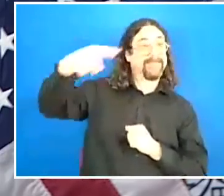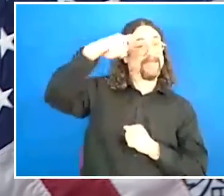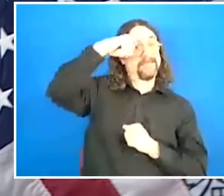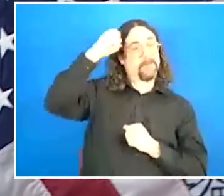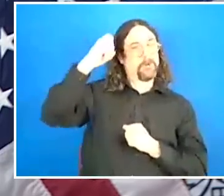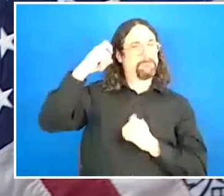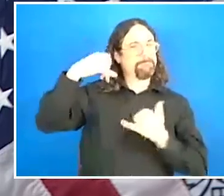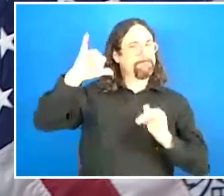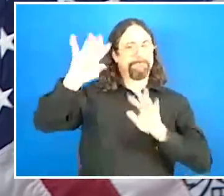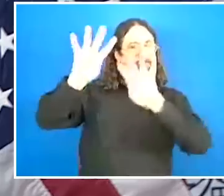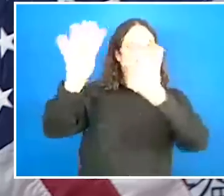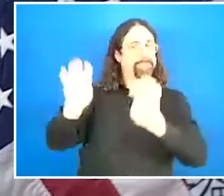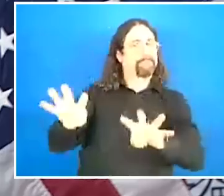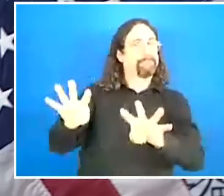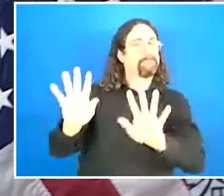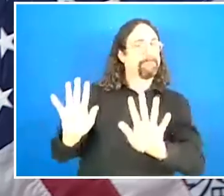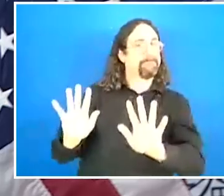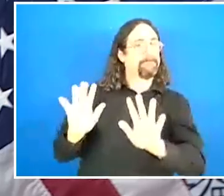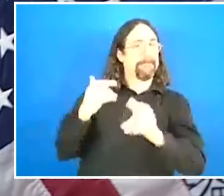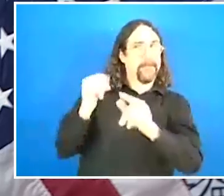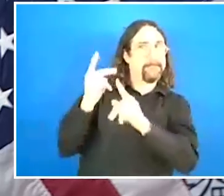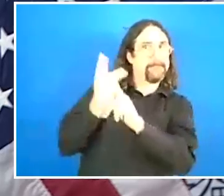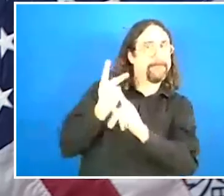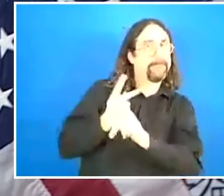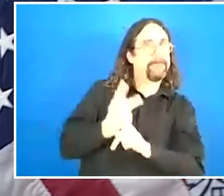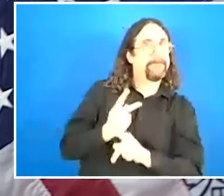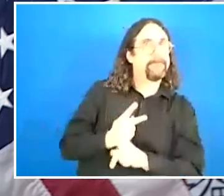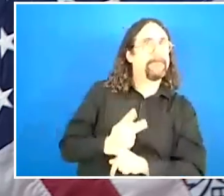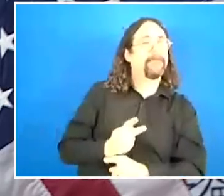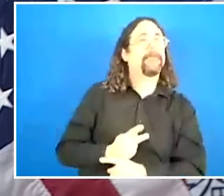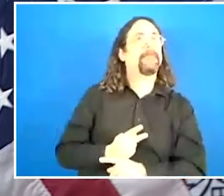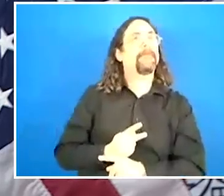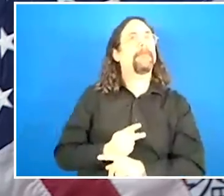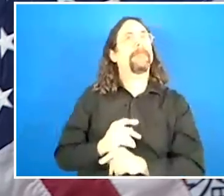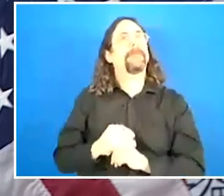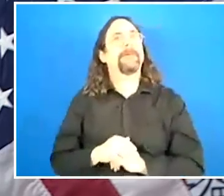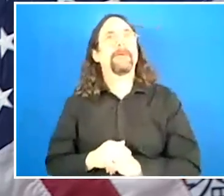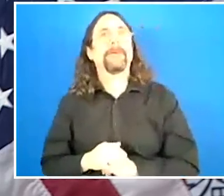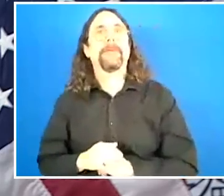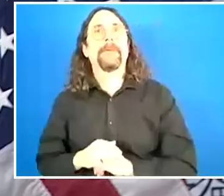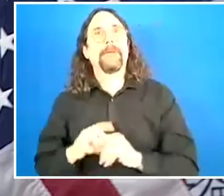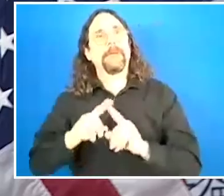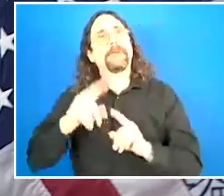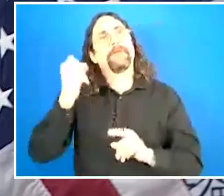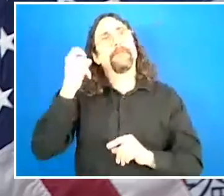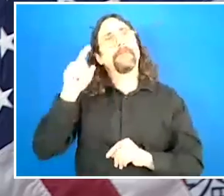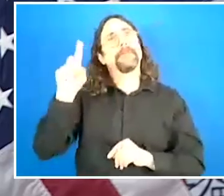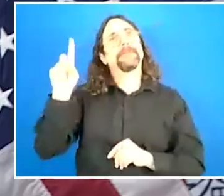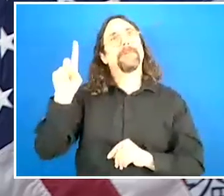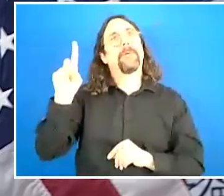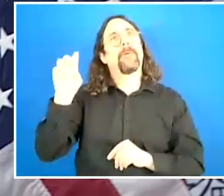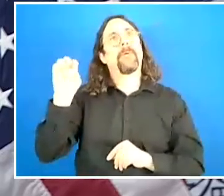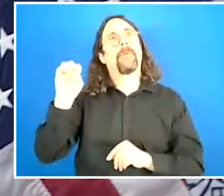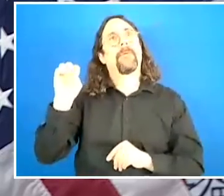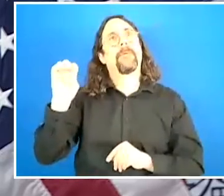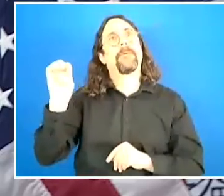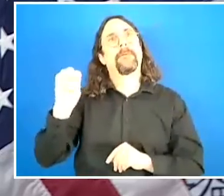THAT SUMMER AND THE ATMOSPHERE IS BA IG OPEN QUESTION. BUT WHAT IS NOT AN OPEN QUESTION IS THAT THE DEAL